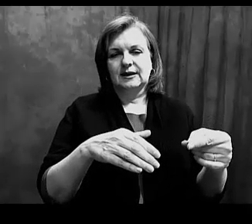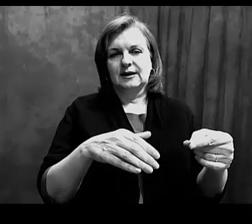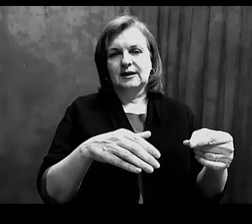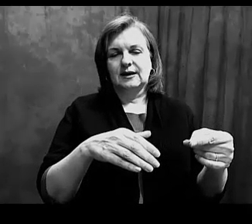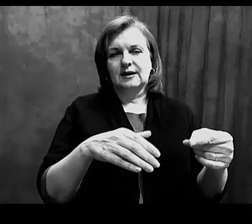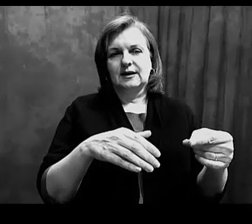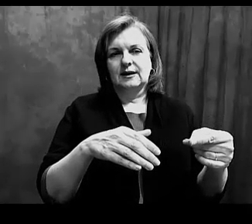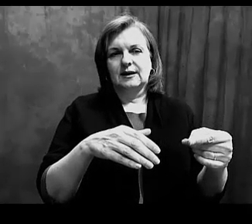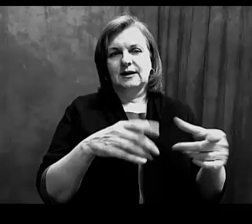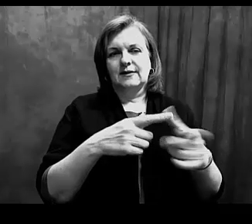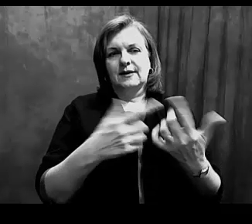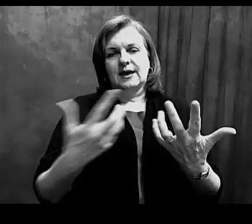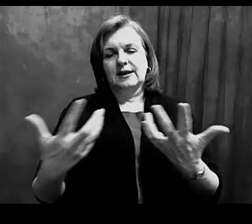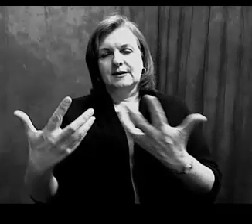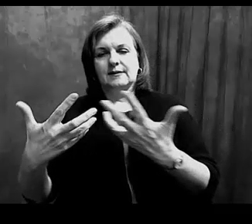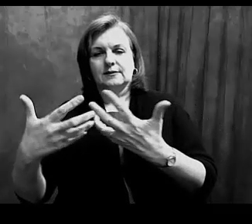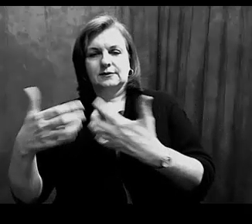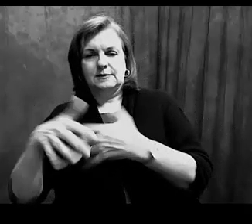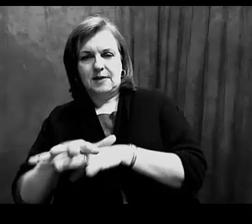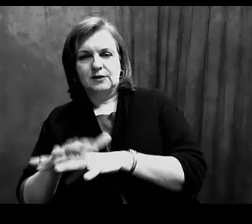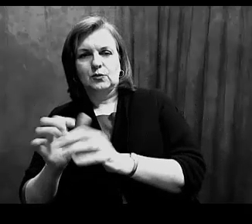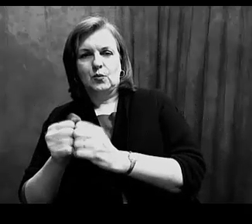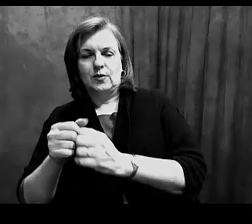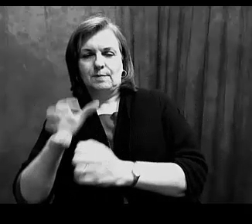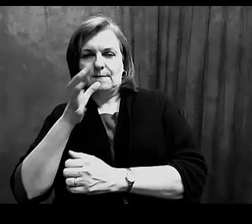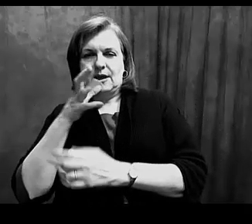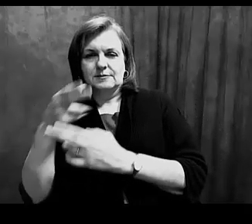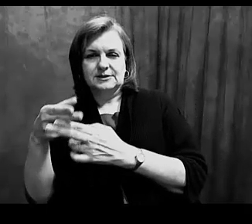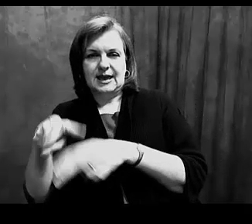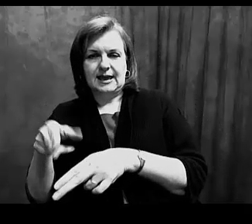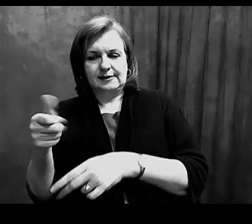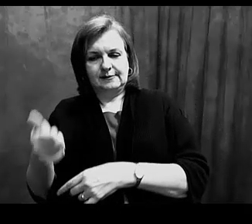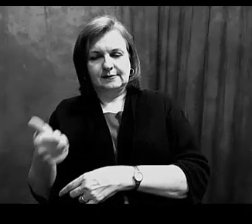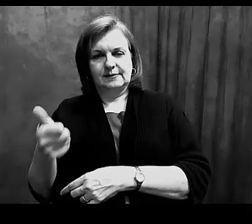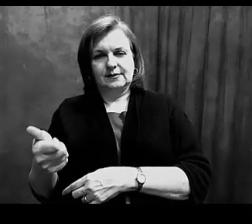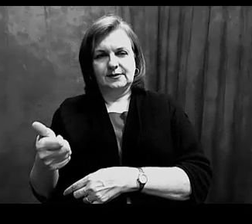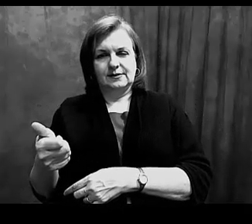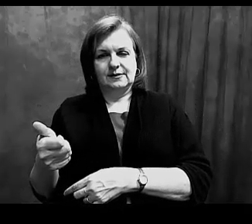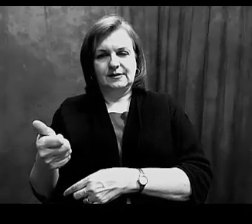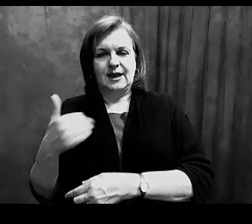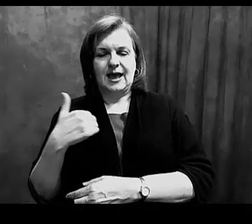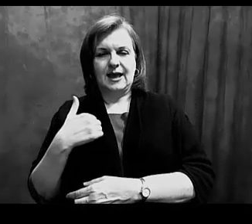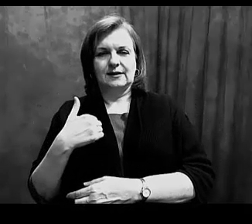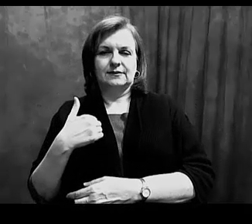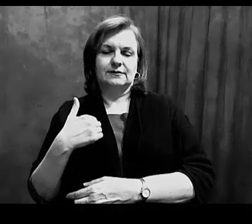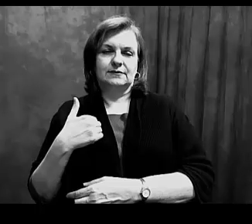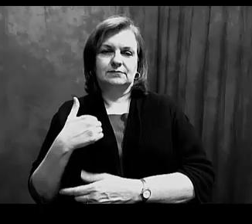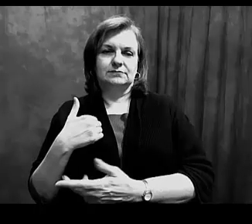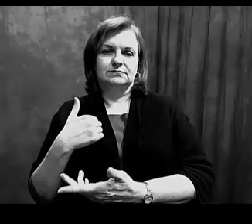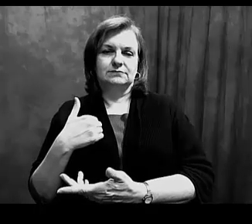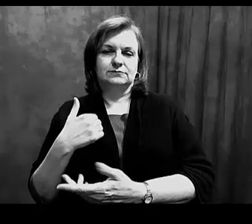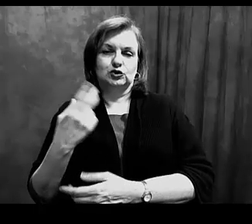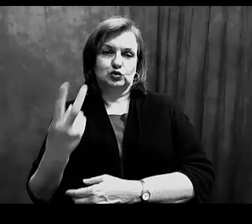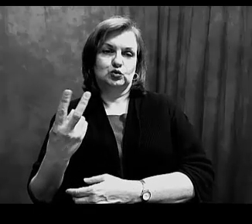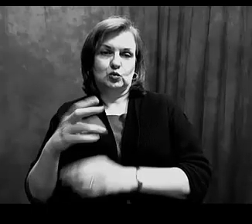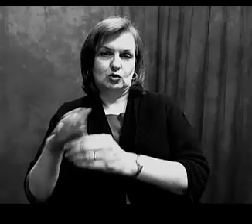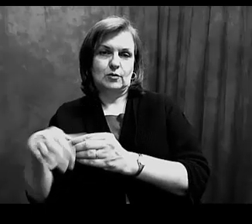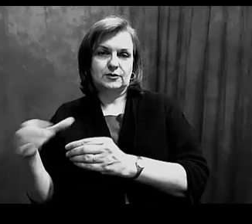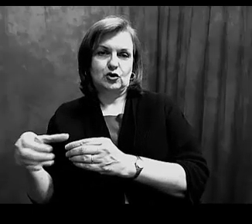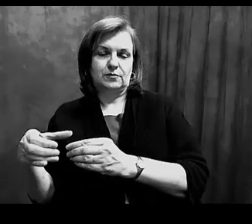three chromosomes in this case and you're going to put it together with moms who in this case only would have two